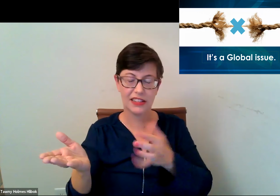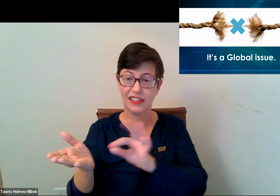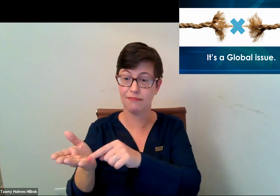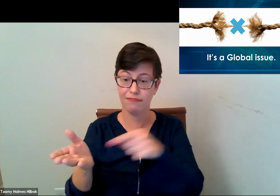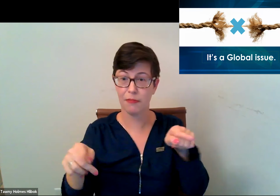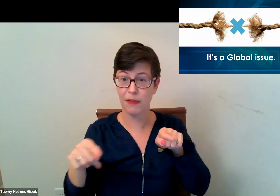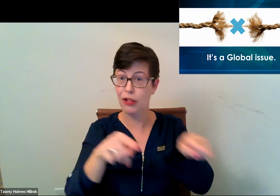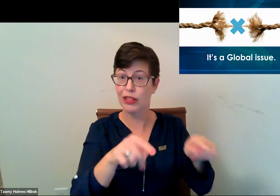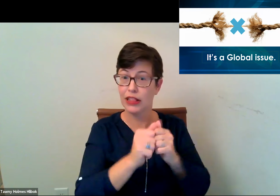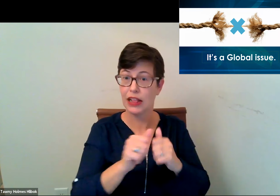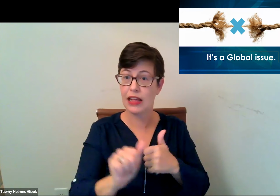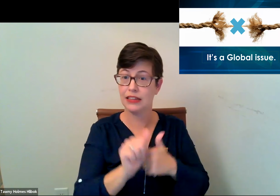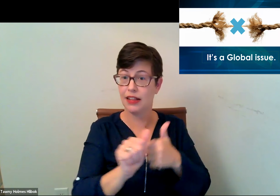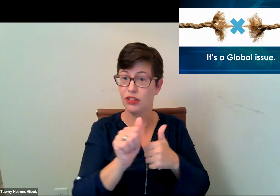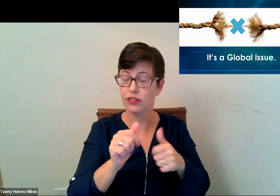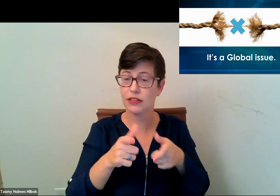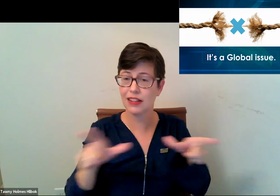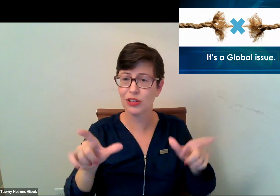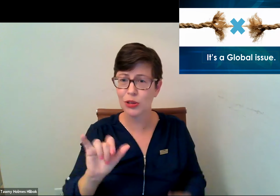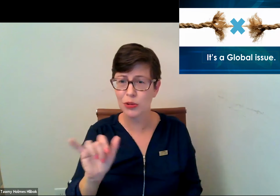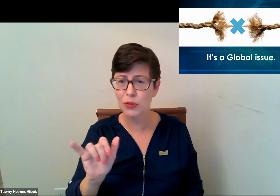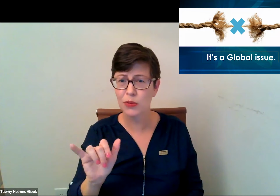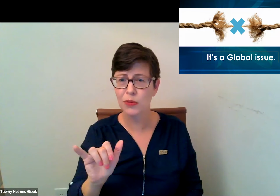endangered animals are impacted by the decline of languages.